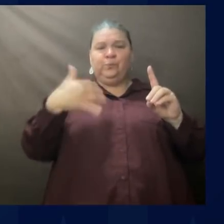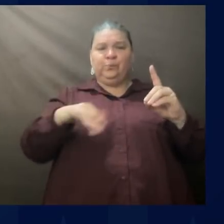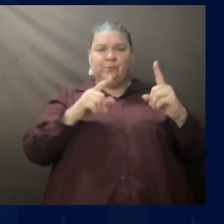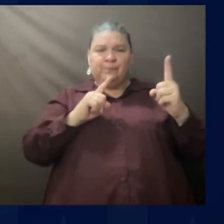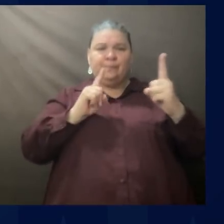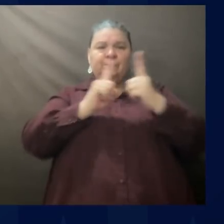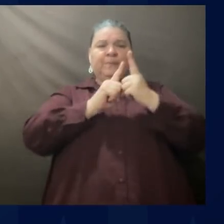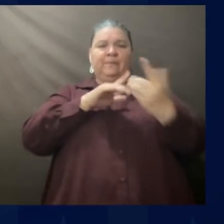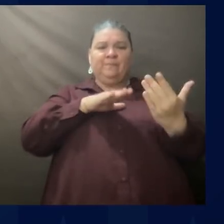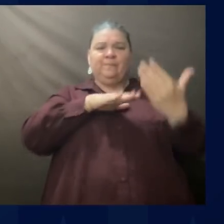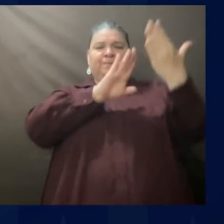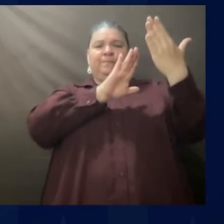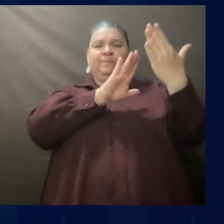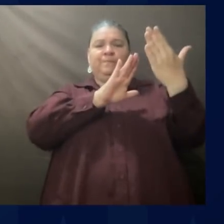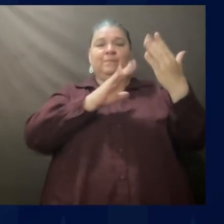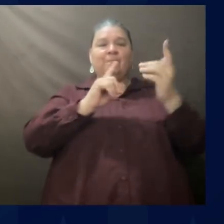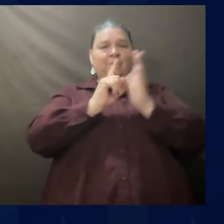and women of the United States military.